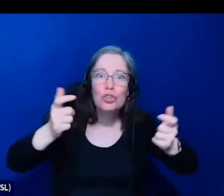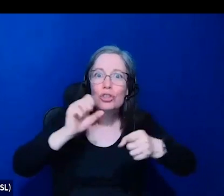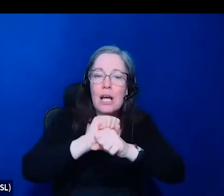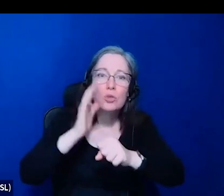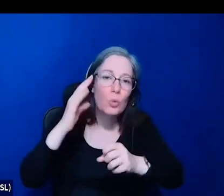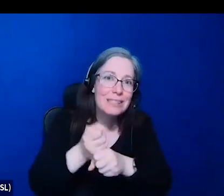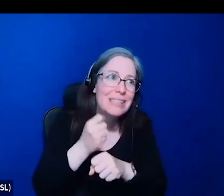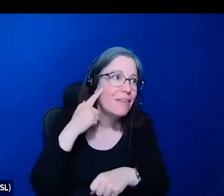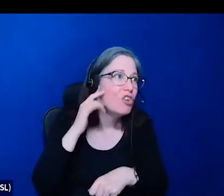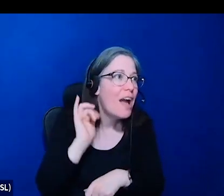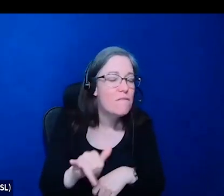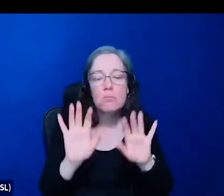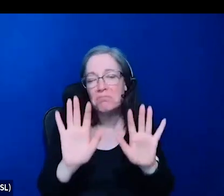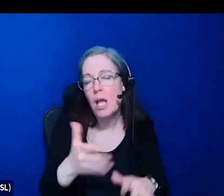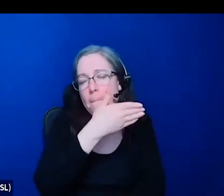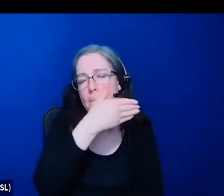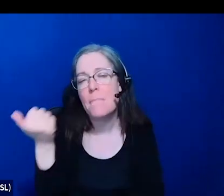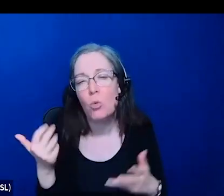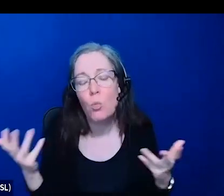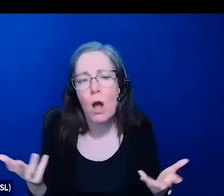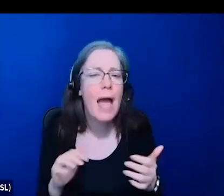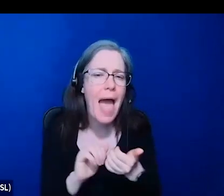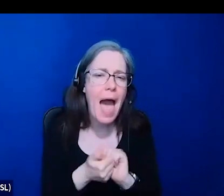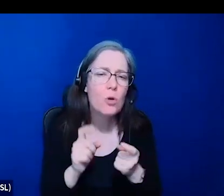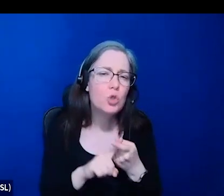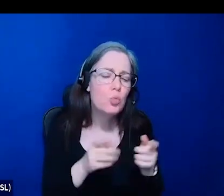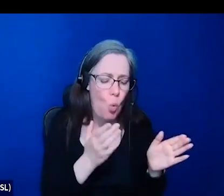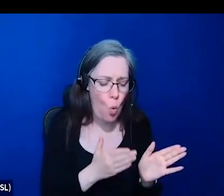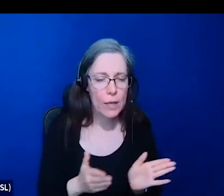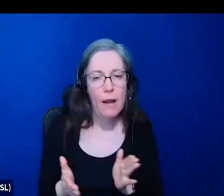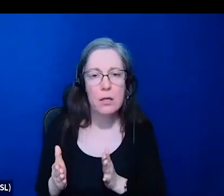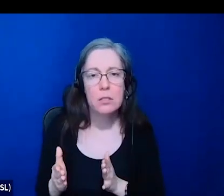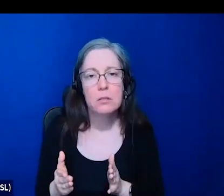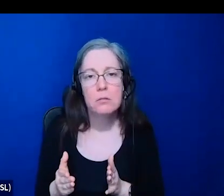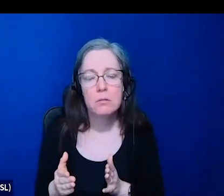What we need to look at is a way of organizing what we need to find out, finding out the things we need